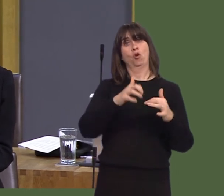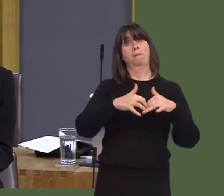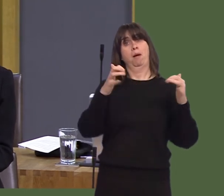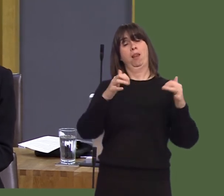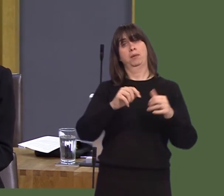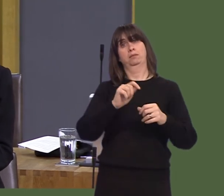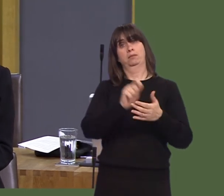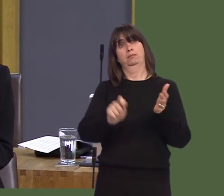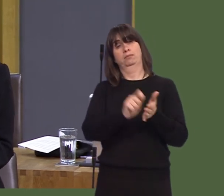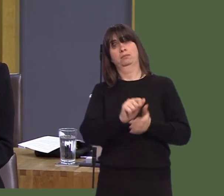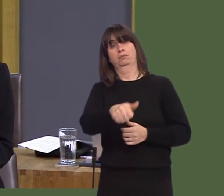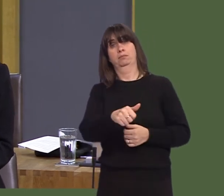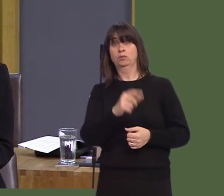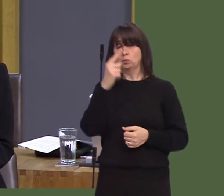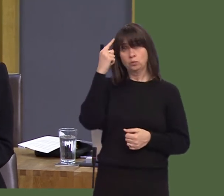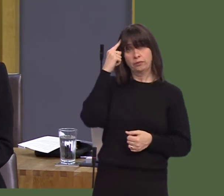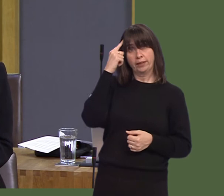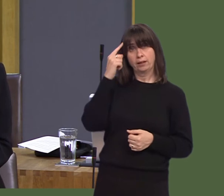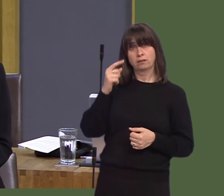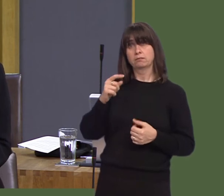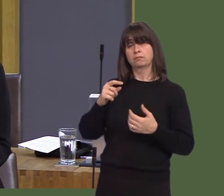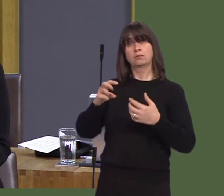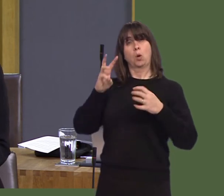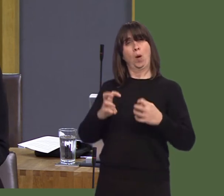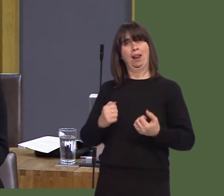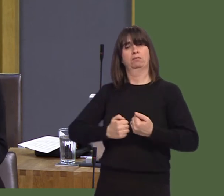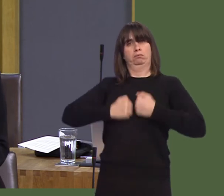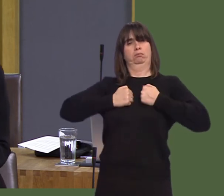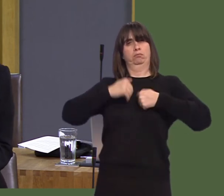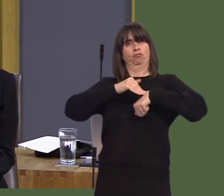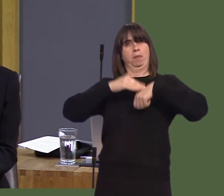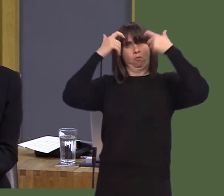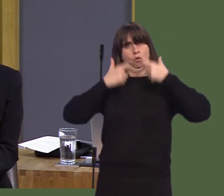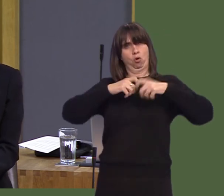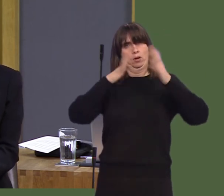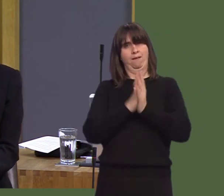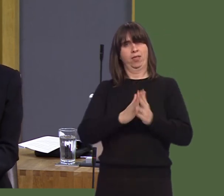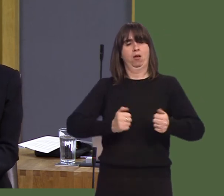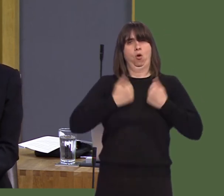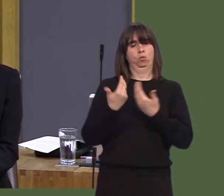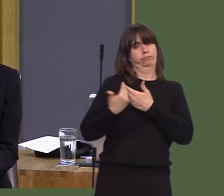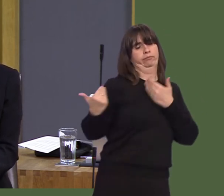'There used to be 12 wards in Llandudno, now we have only three left, the people of this